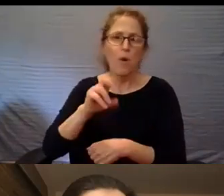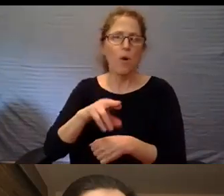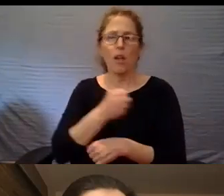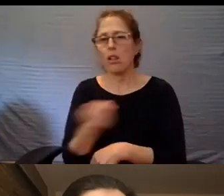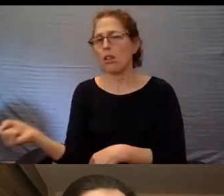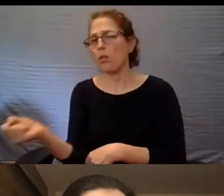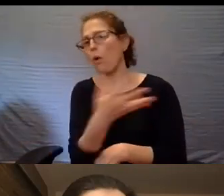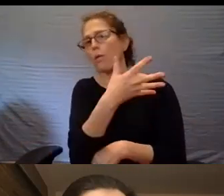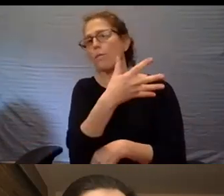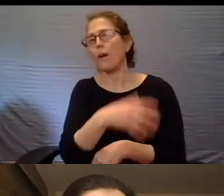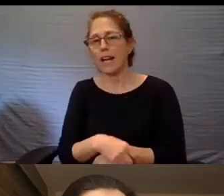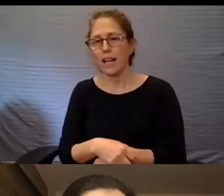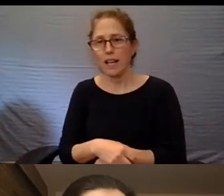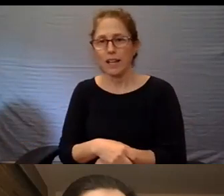for lack of a better term.